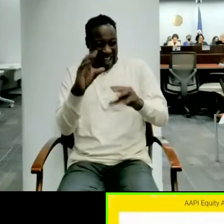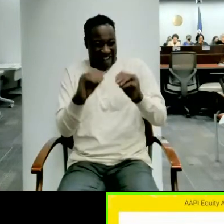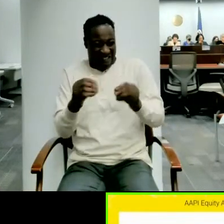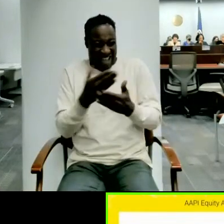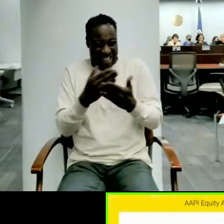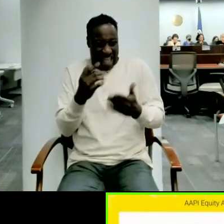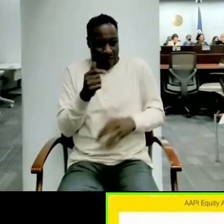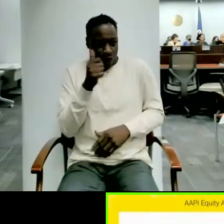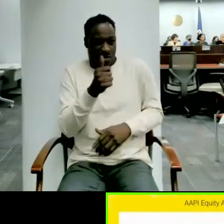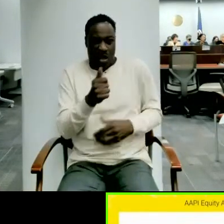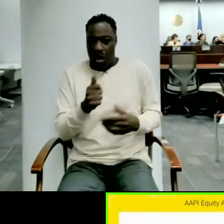Thank you.